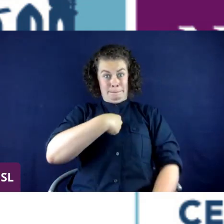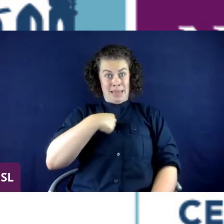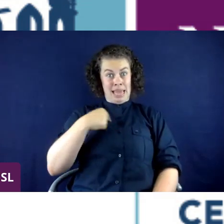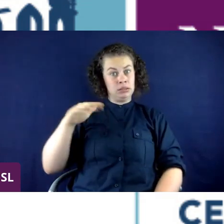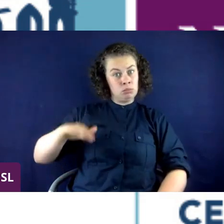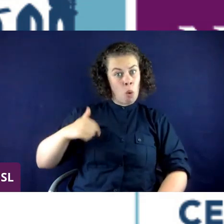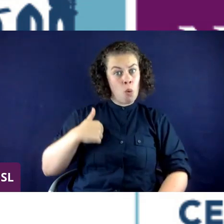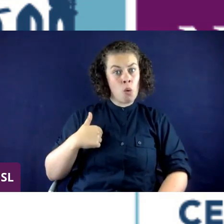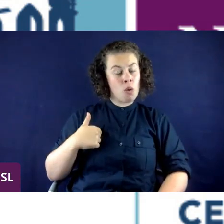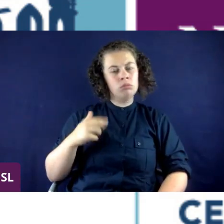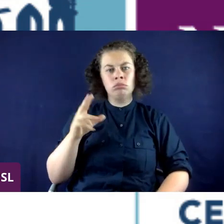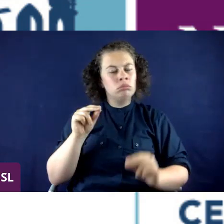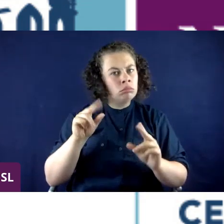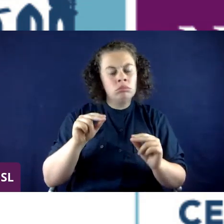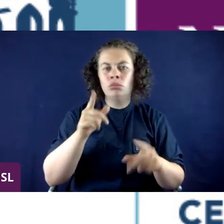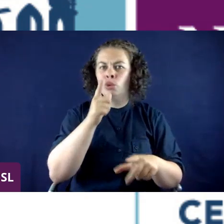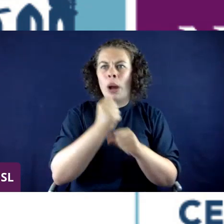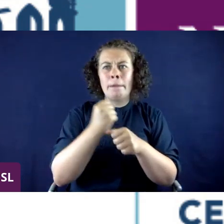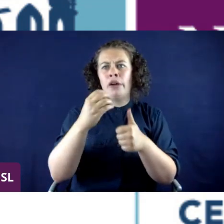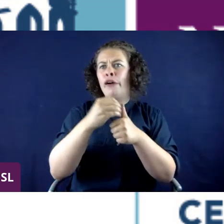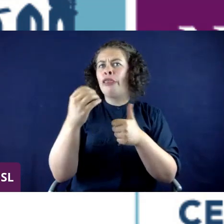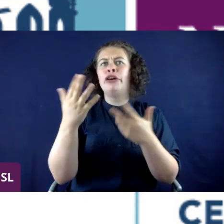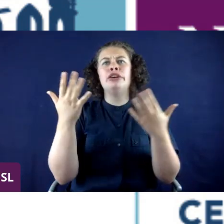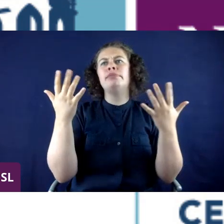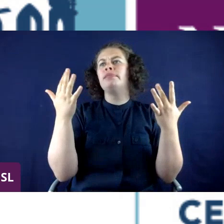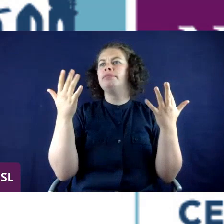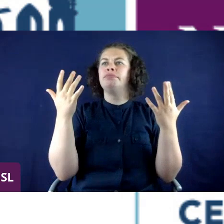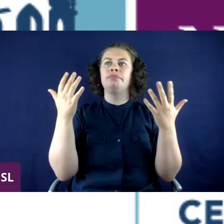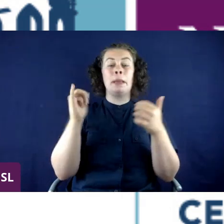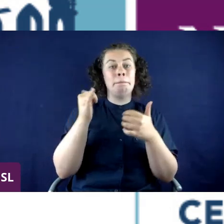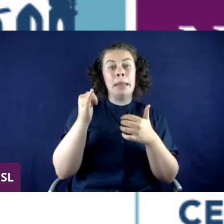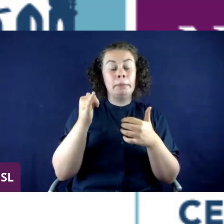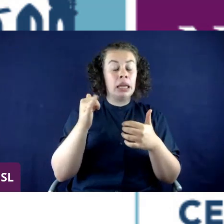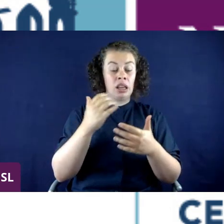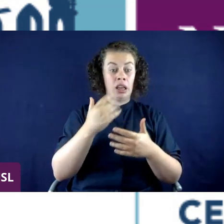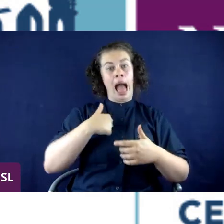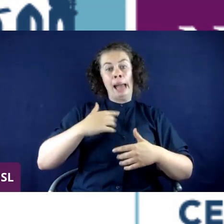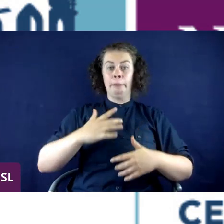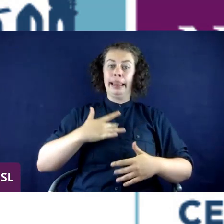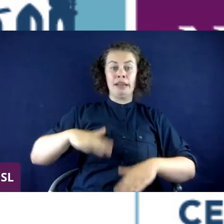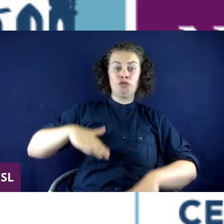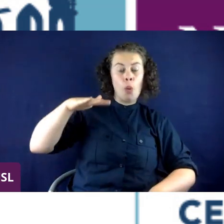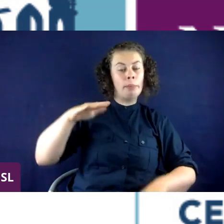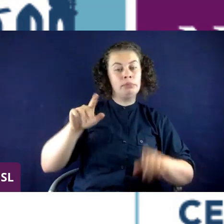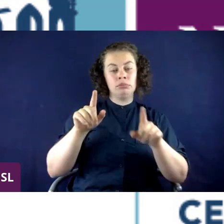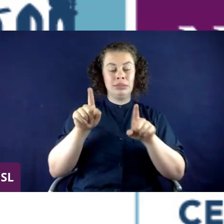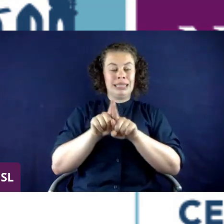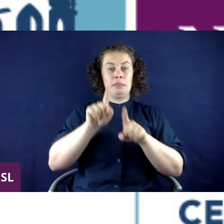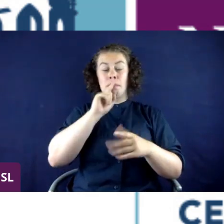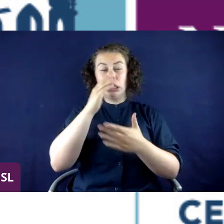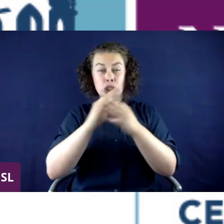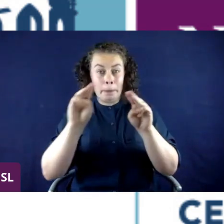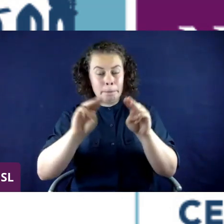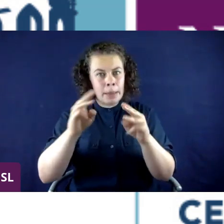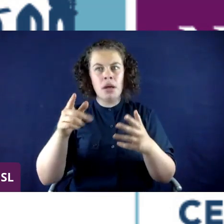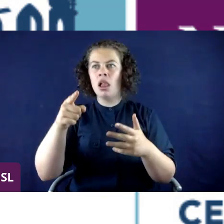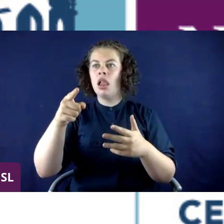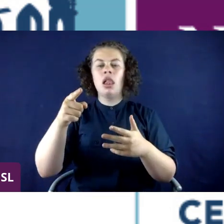disability, we're not just talking about people like me. But anybody who becomes disabled, or in preparation for an ageing society.